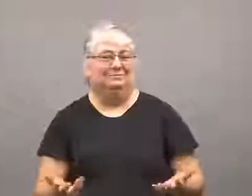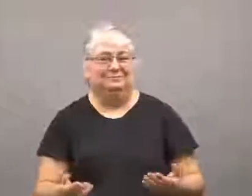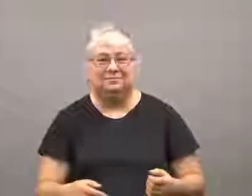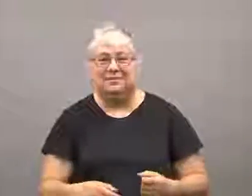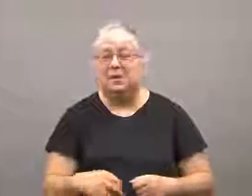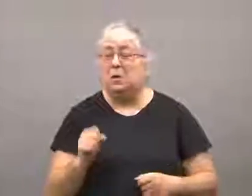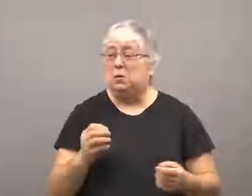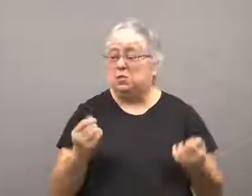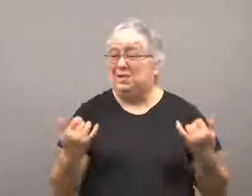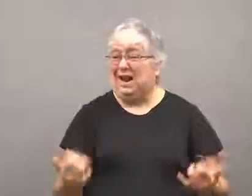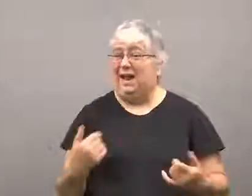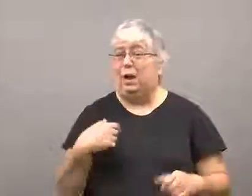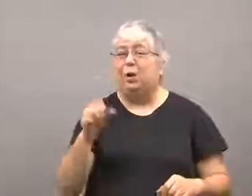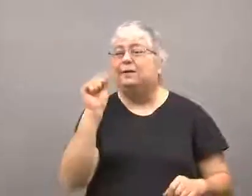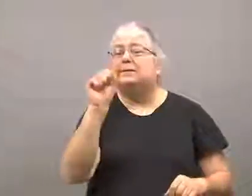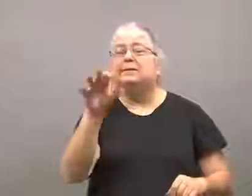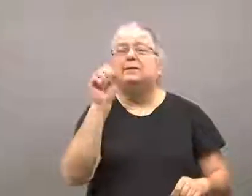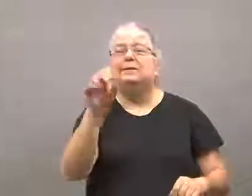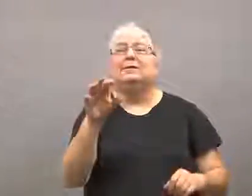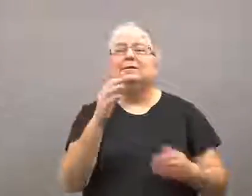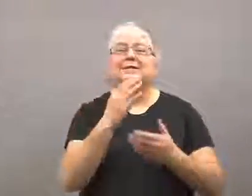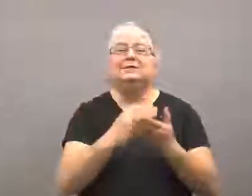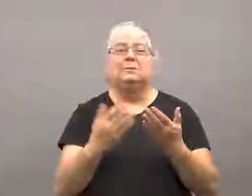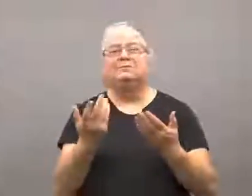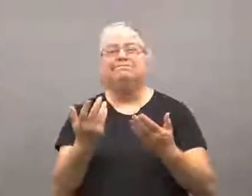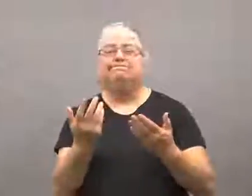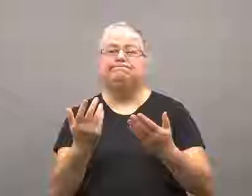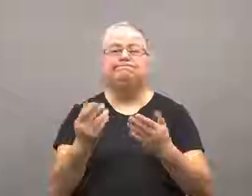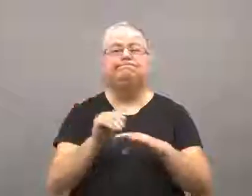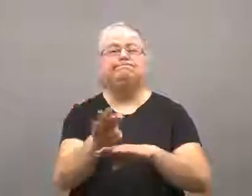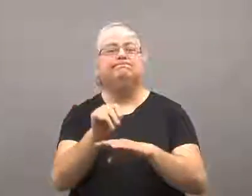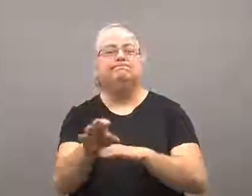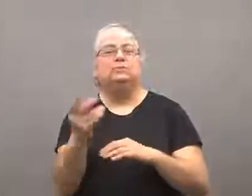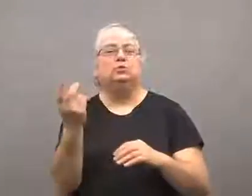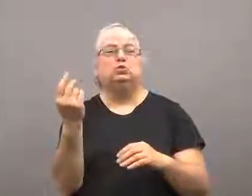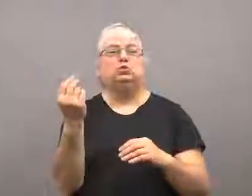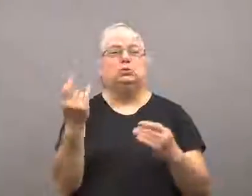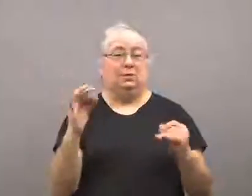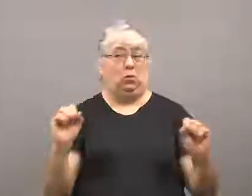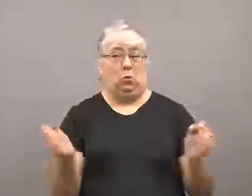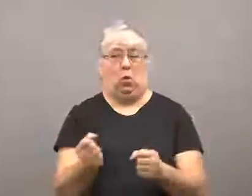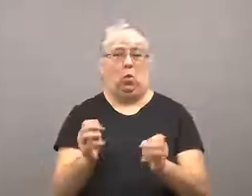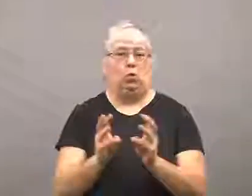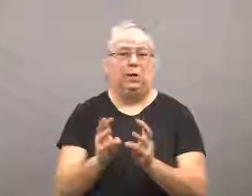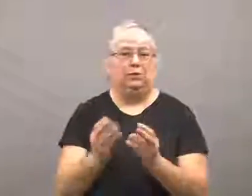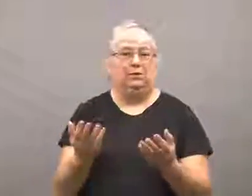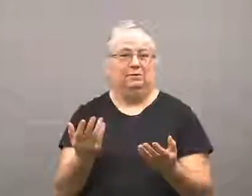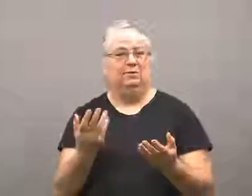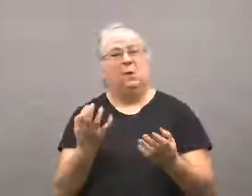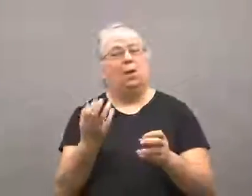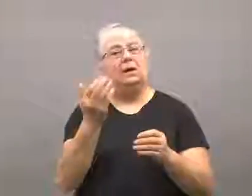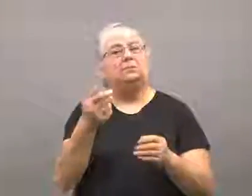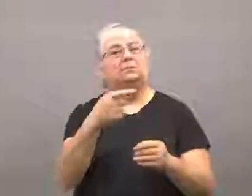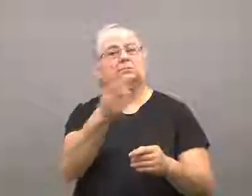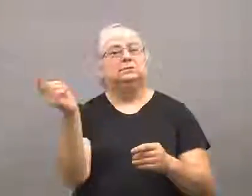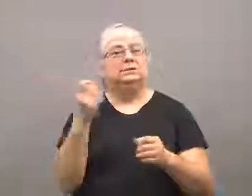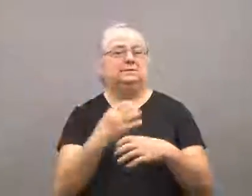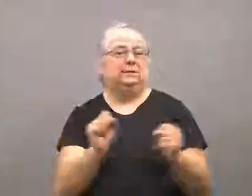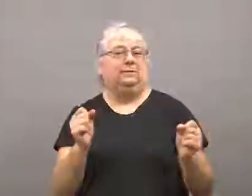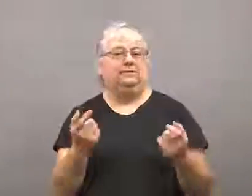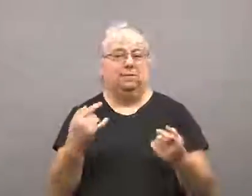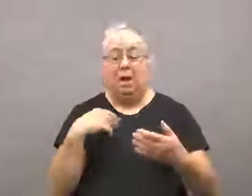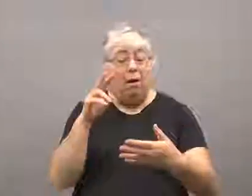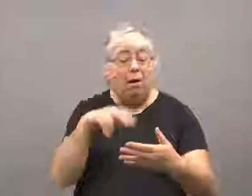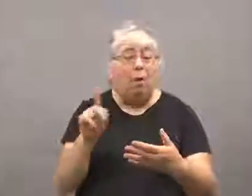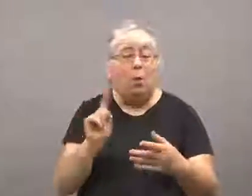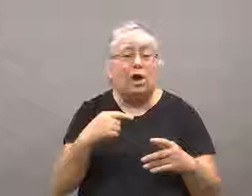I'm going to give you a few tips on how to stay warm and safe in this cold spell.